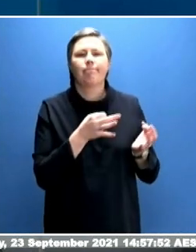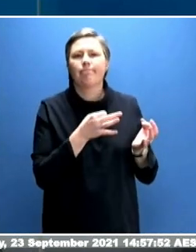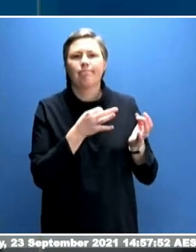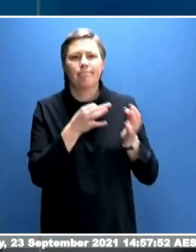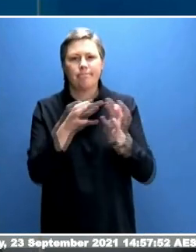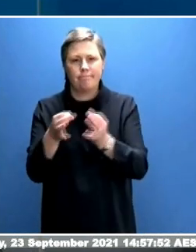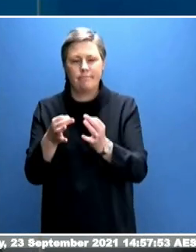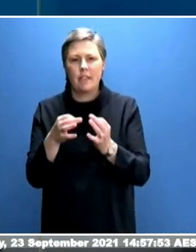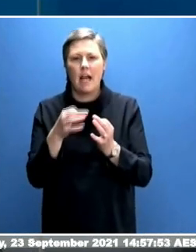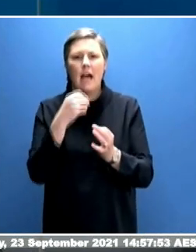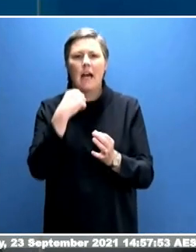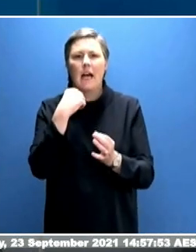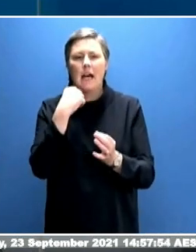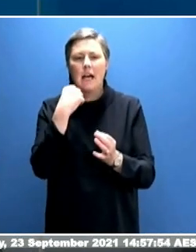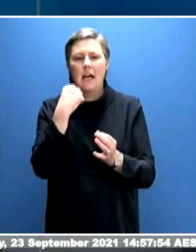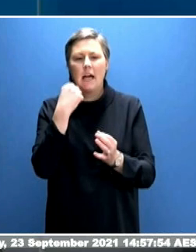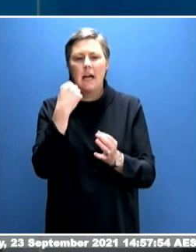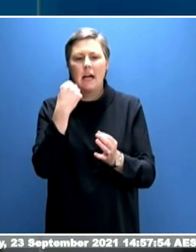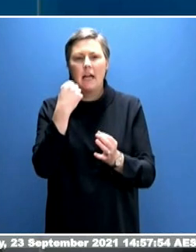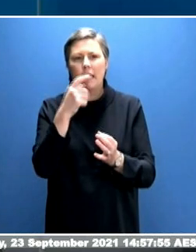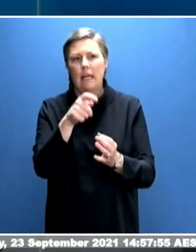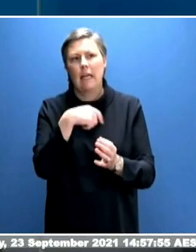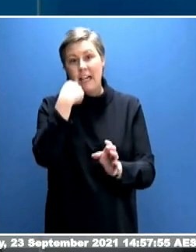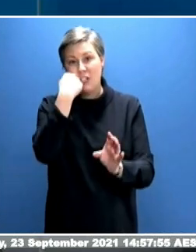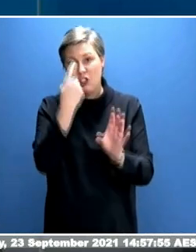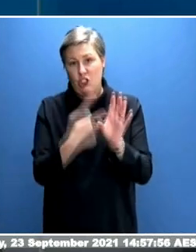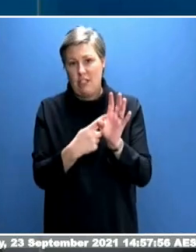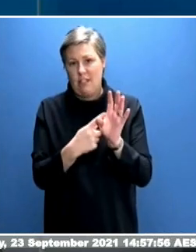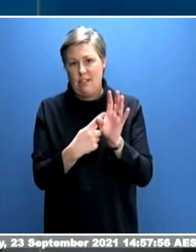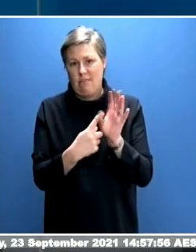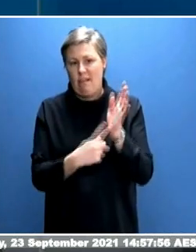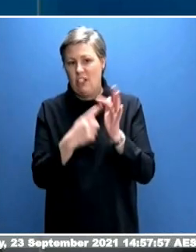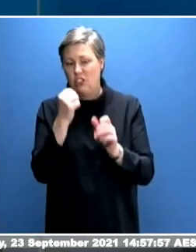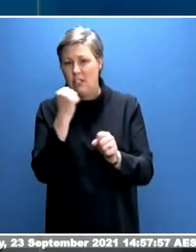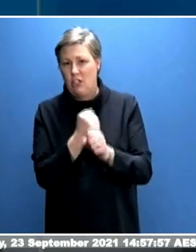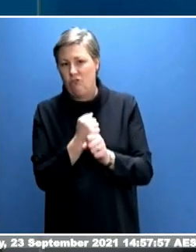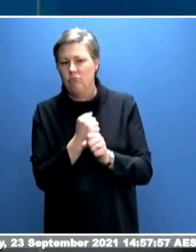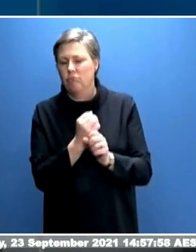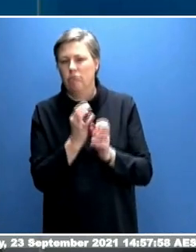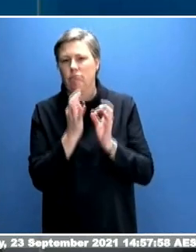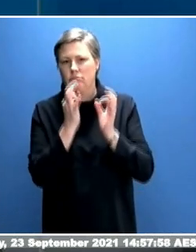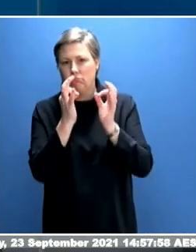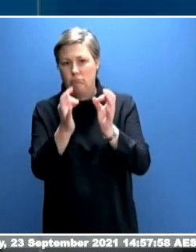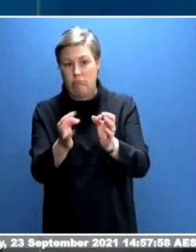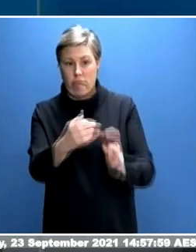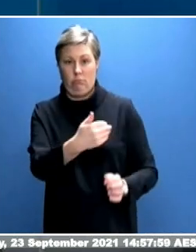program next year, and I received advice this morning from our Executive